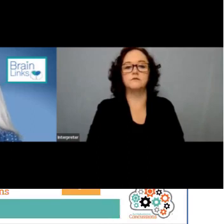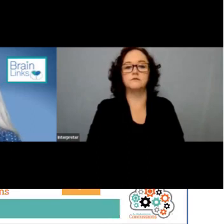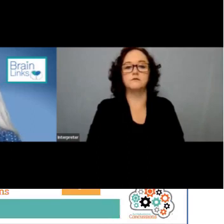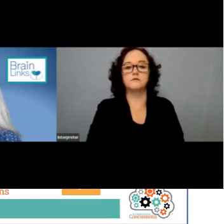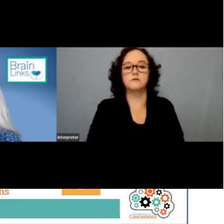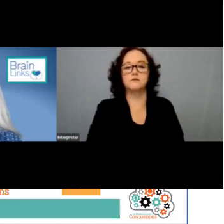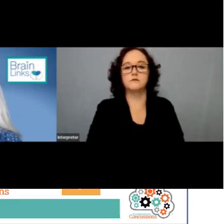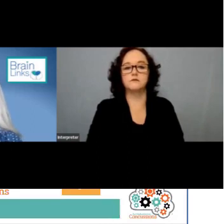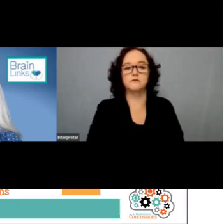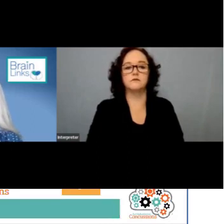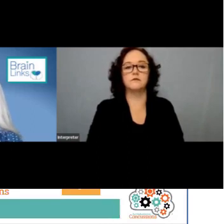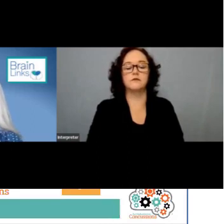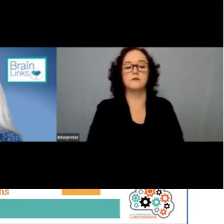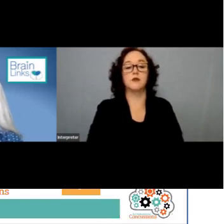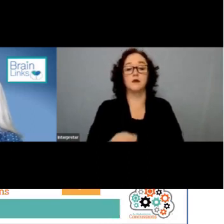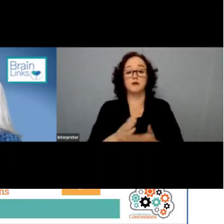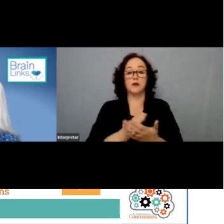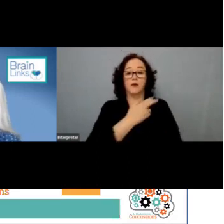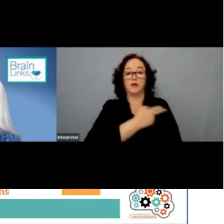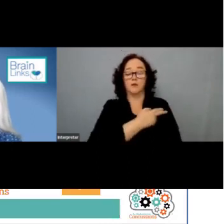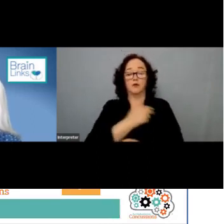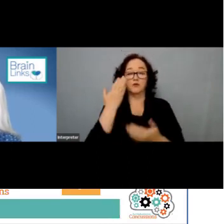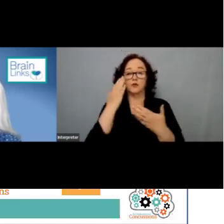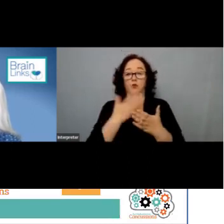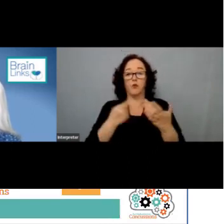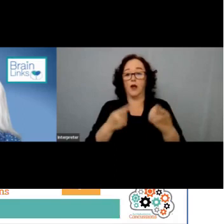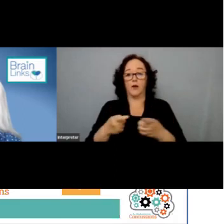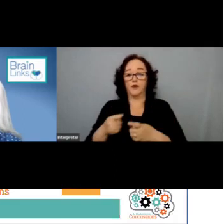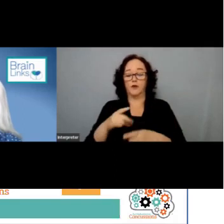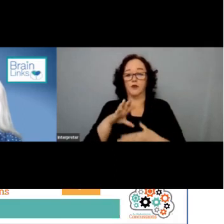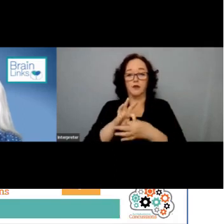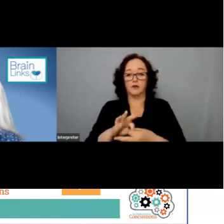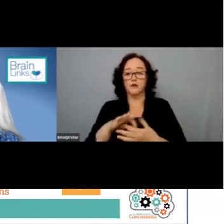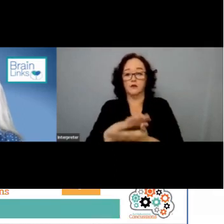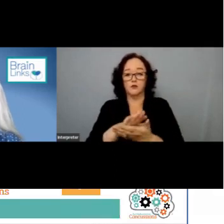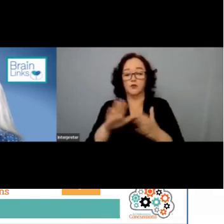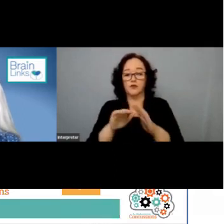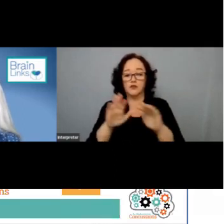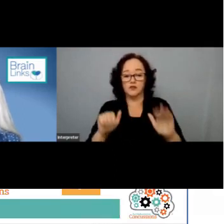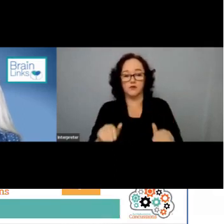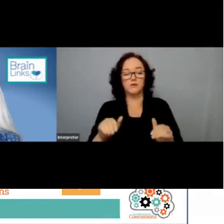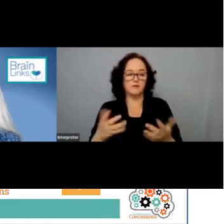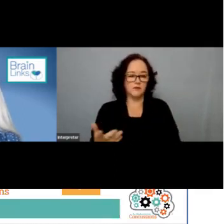Some do. Some don't. So it's to help facilitate that transition and that communication. And